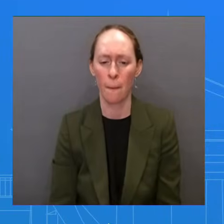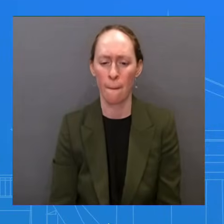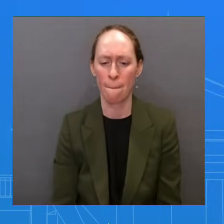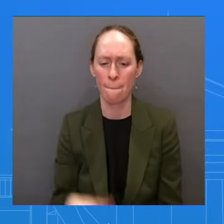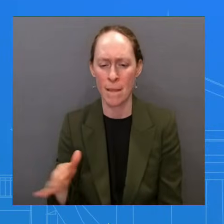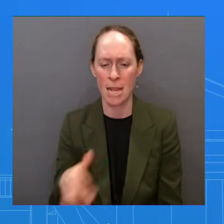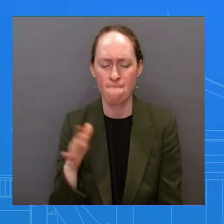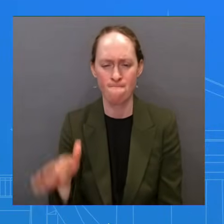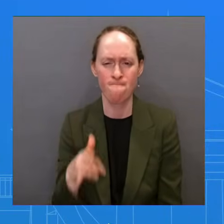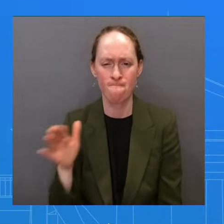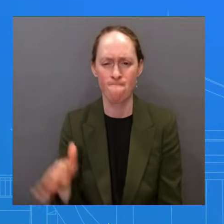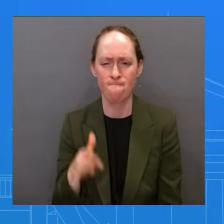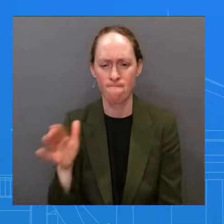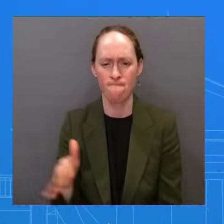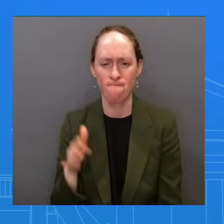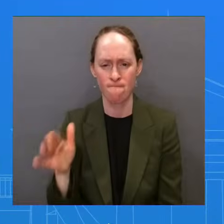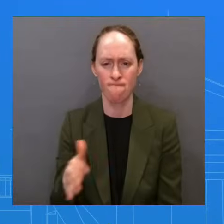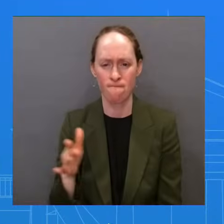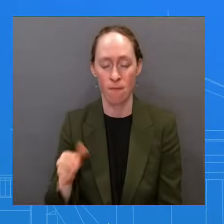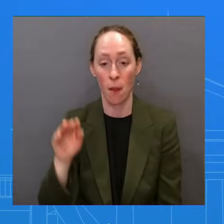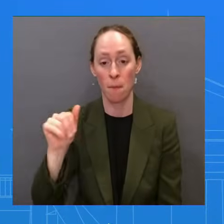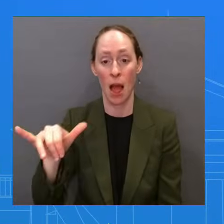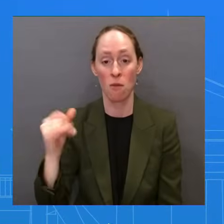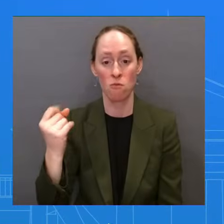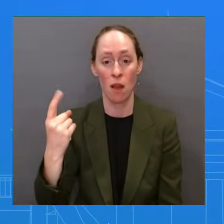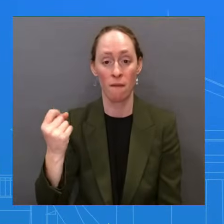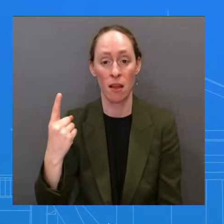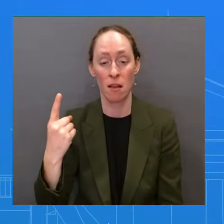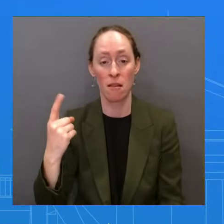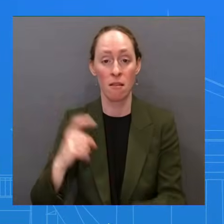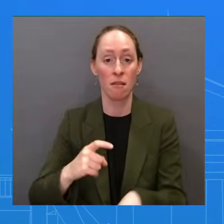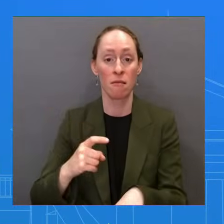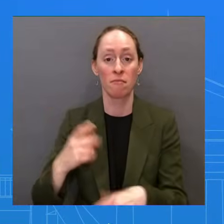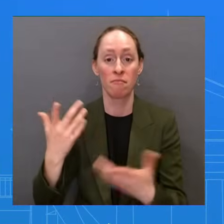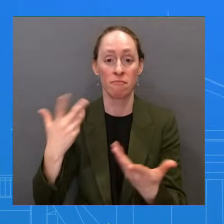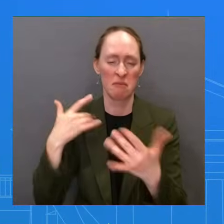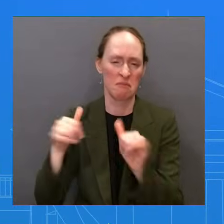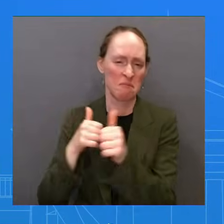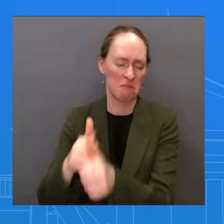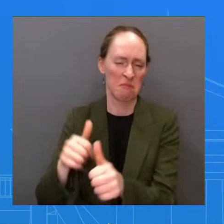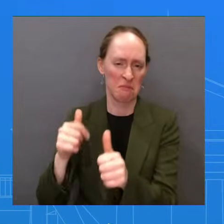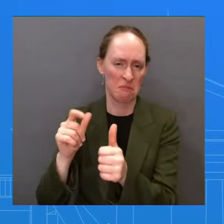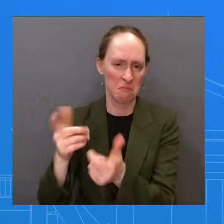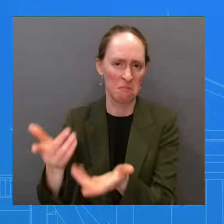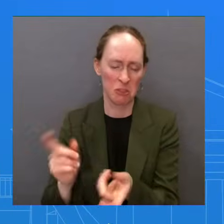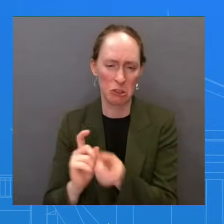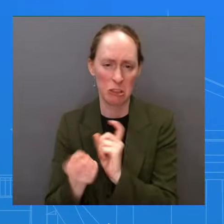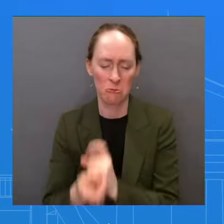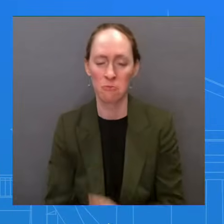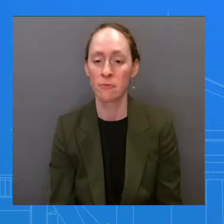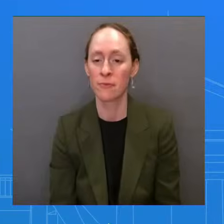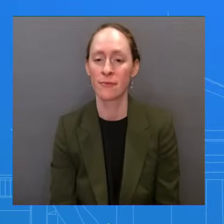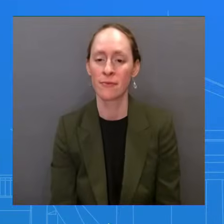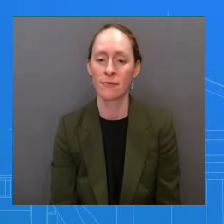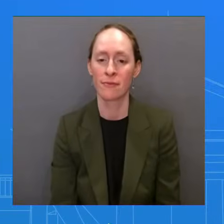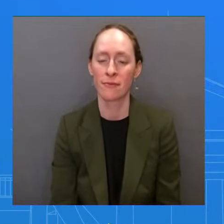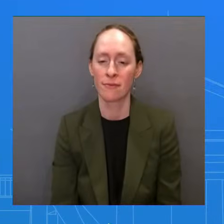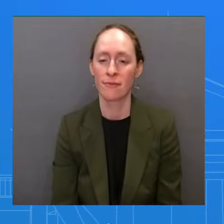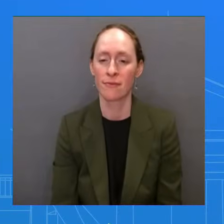Let me go to the back, and then I'll come back down. The Press: Thanks, Karine. Given Senator Feinstein's critical vote in any chance of passing a clean debt limit hike,